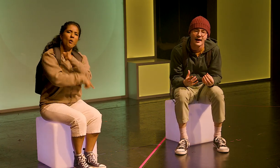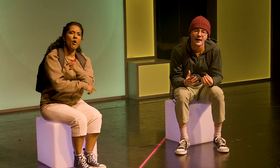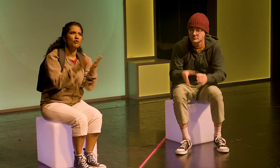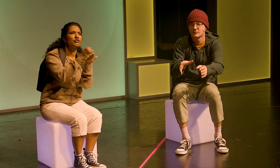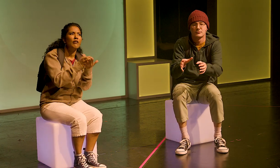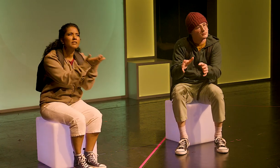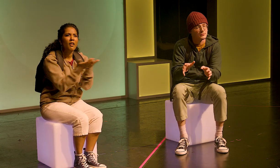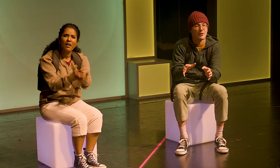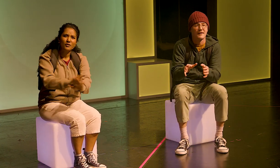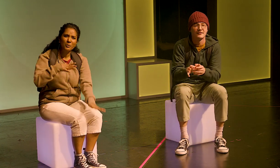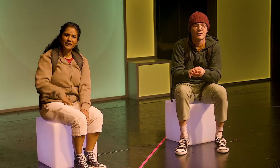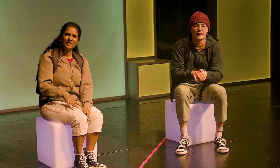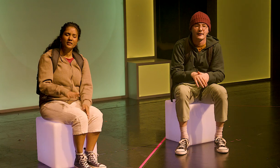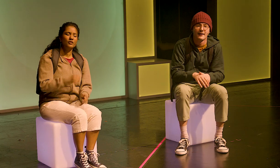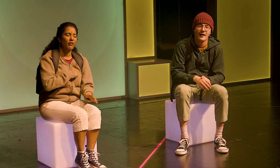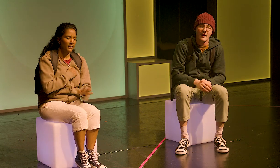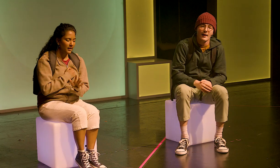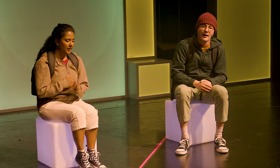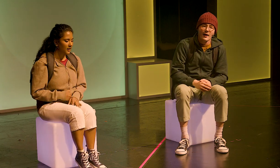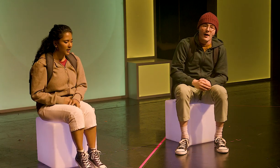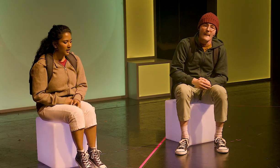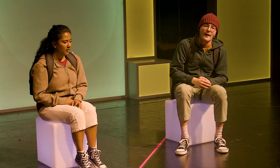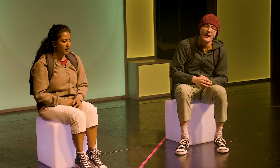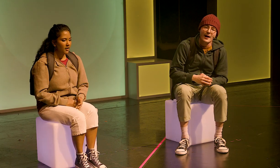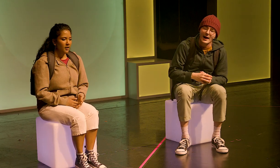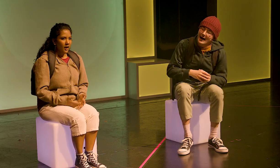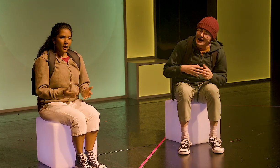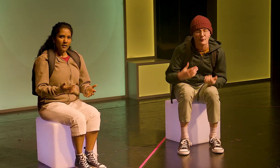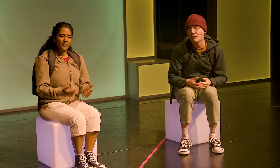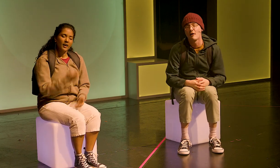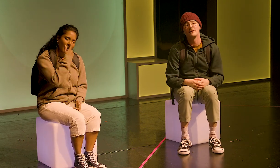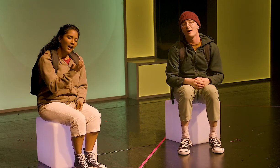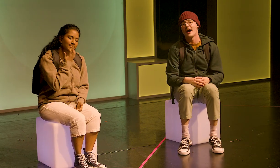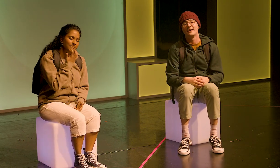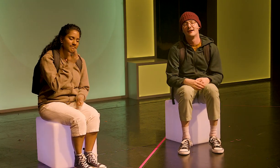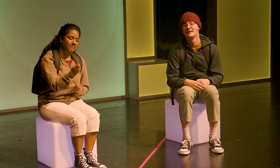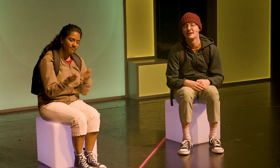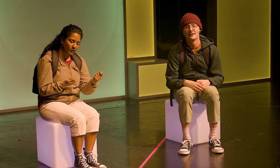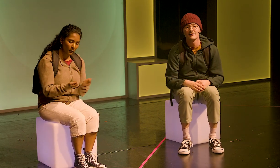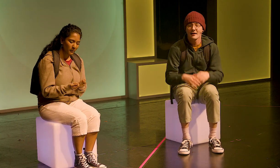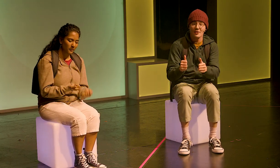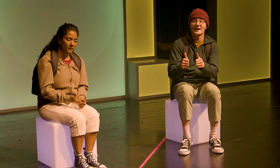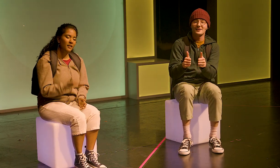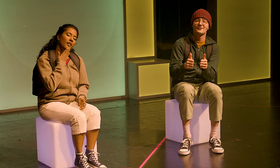Linda, no offense, like, we'll find a way. Thanks for